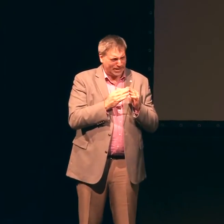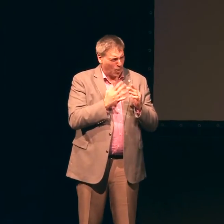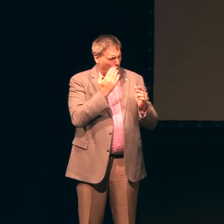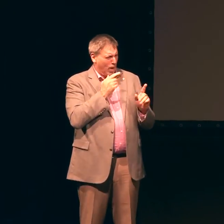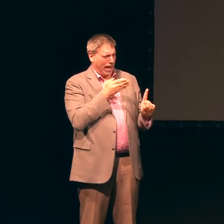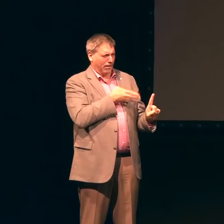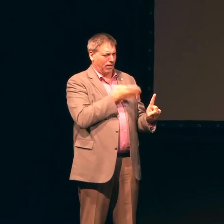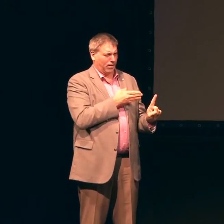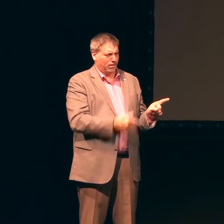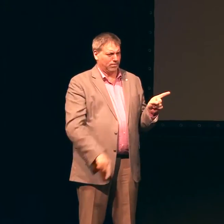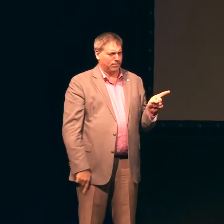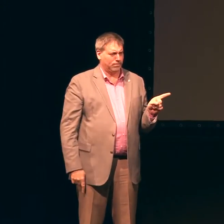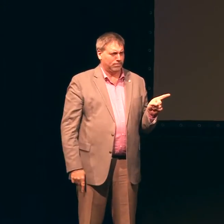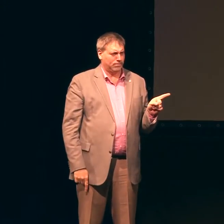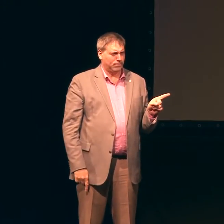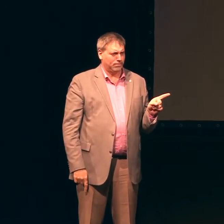don't want to pay for certified interpreters, why